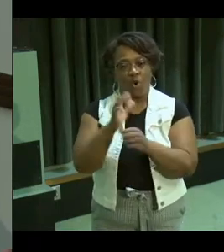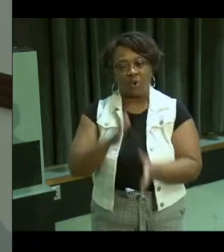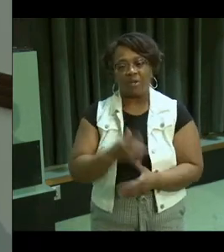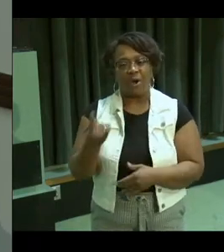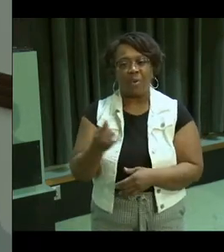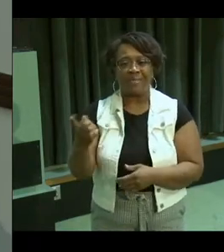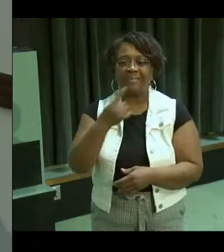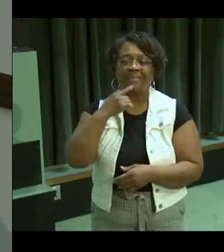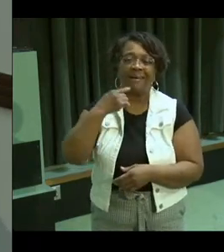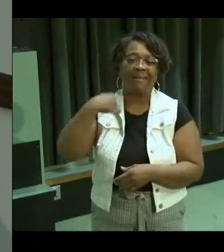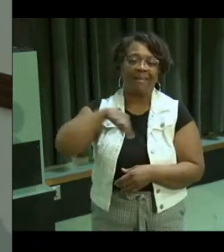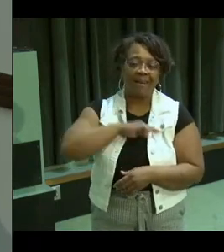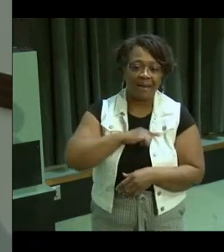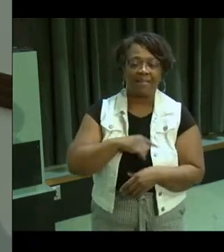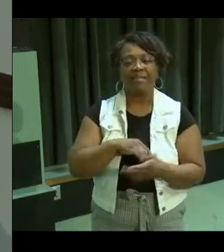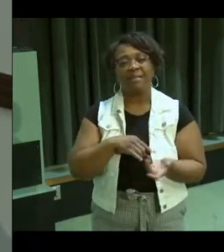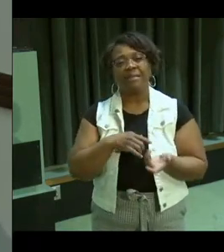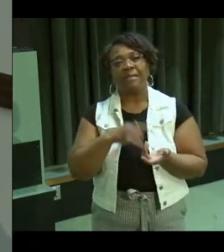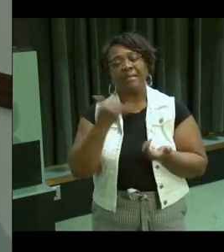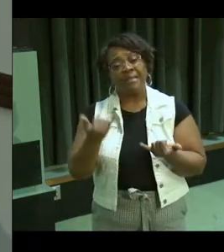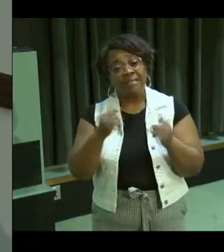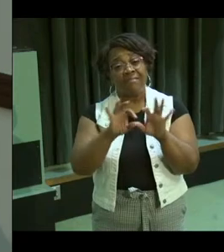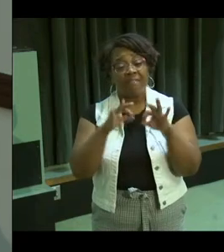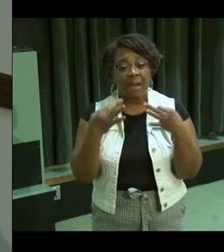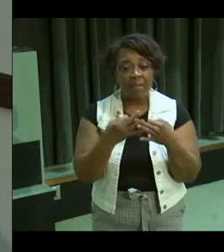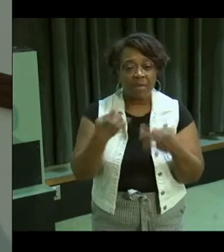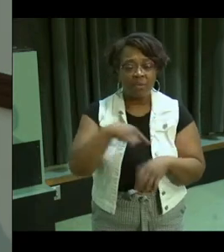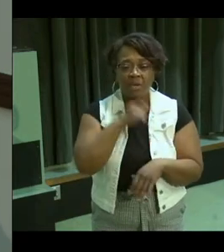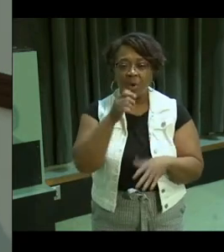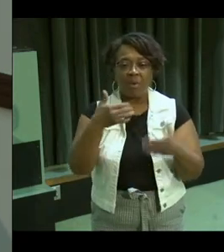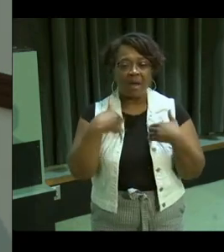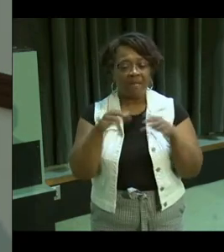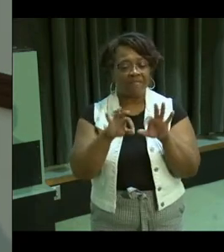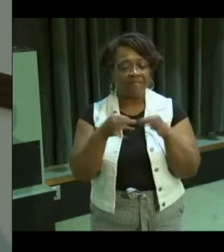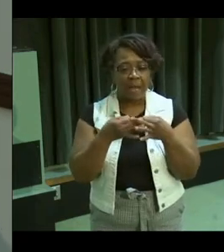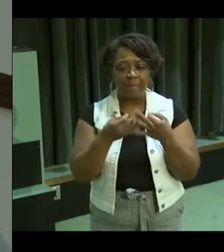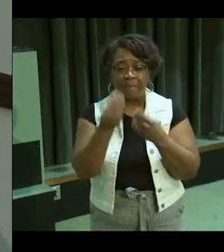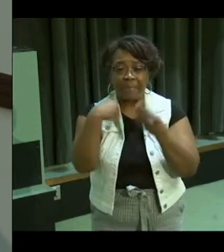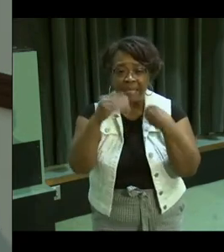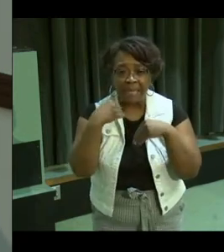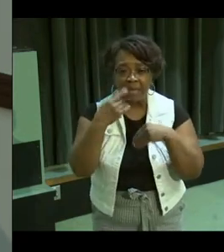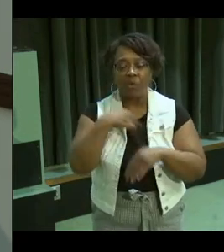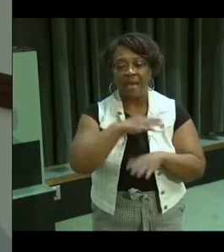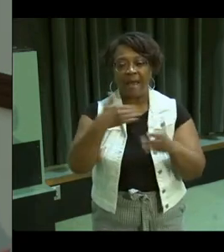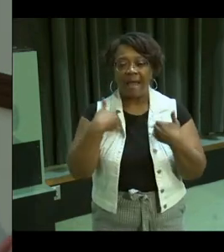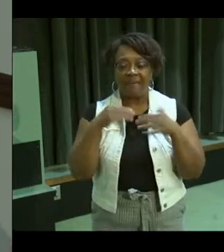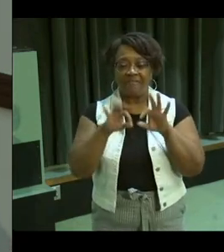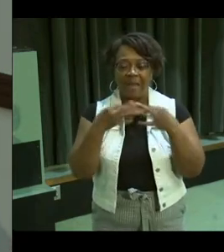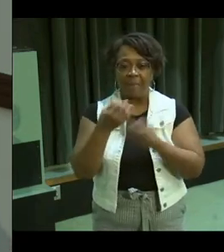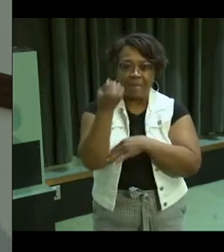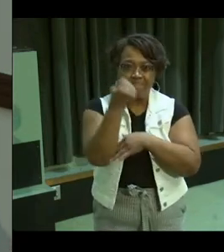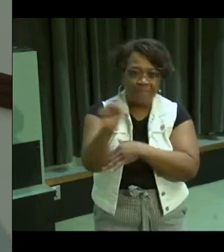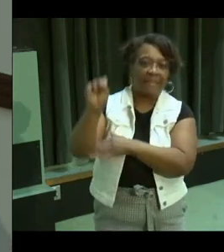tell us his big thing was like, guys in this family, we don't